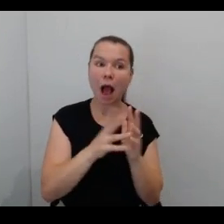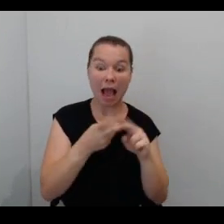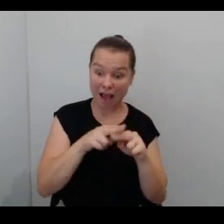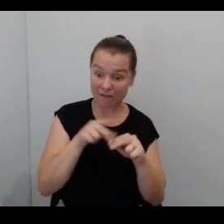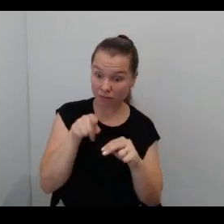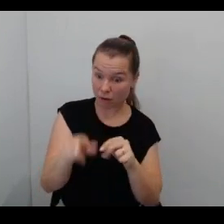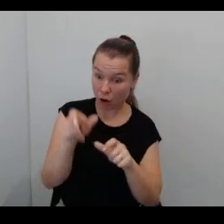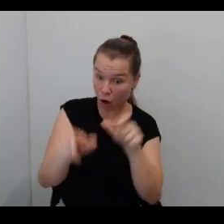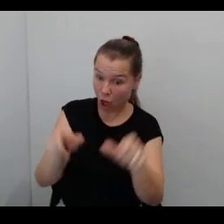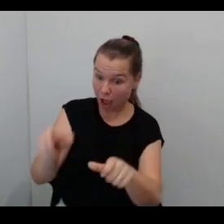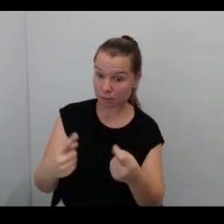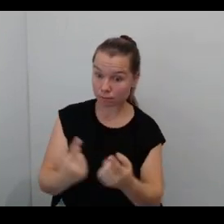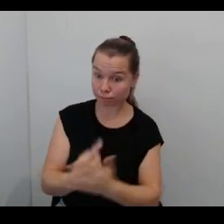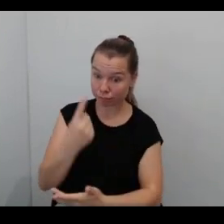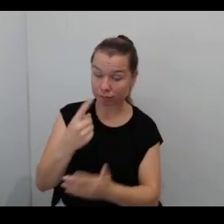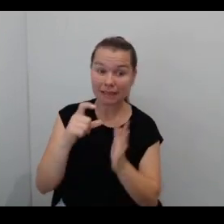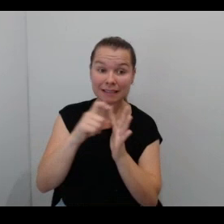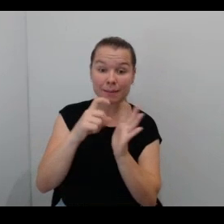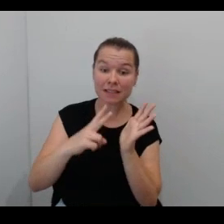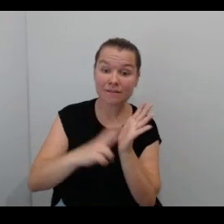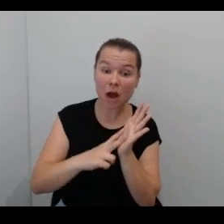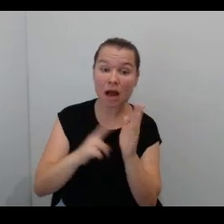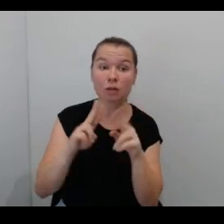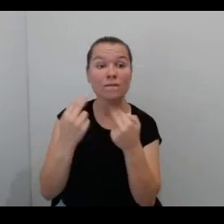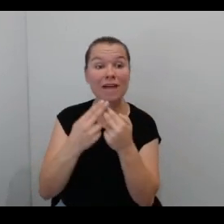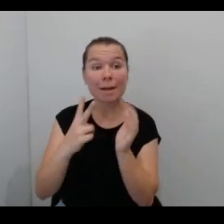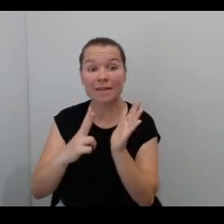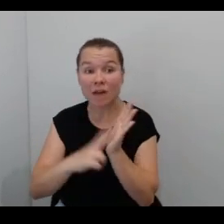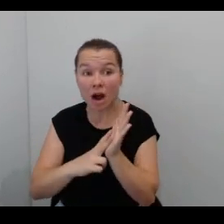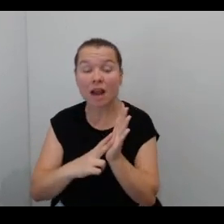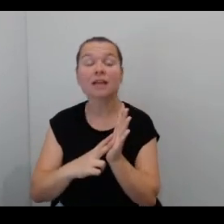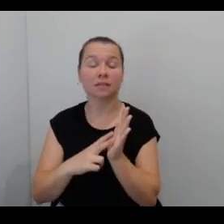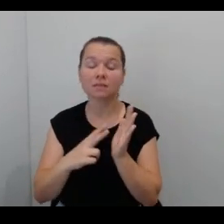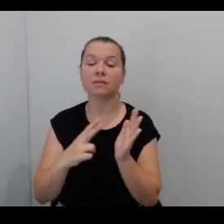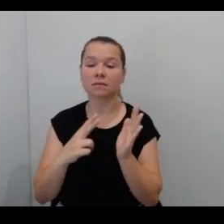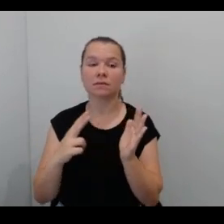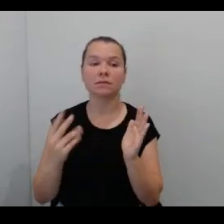sorts of issues. So does the insurance council about insurance.